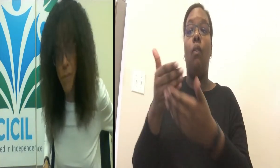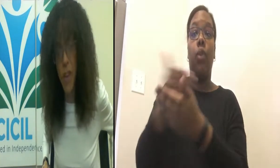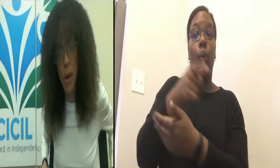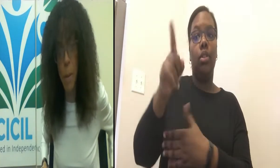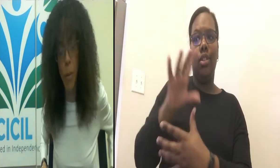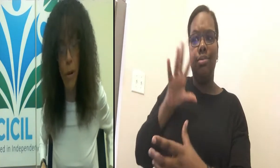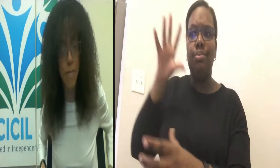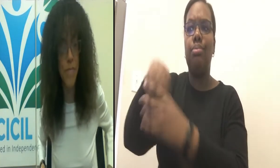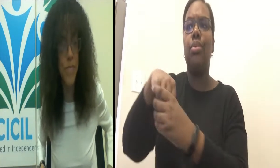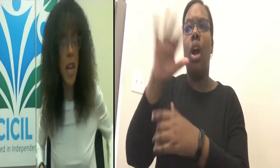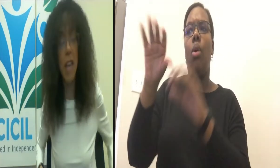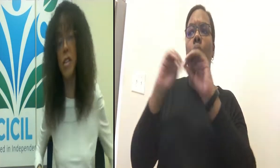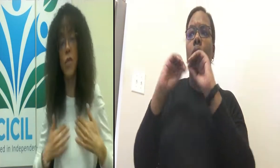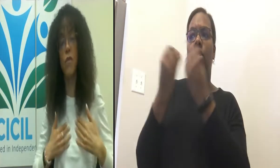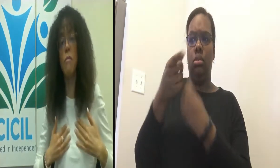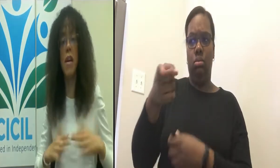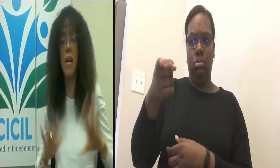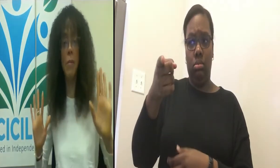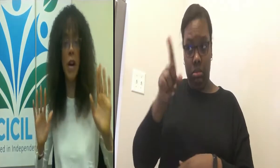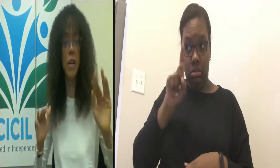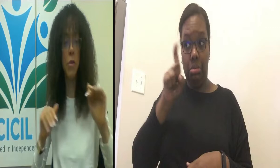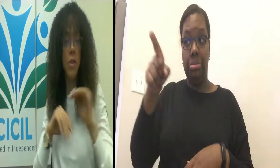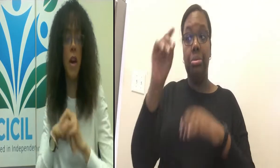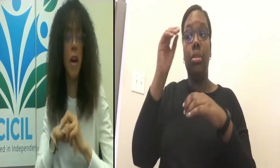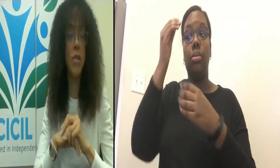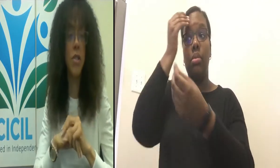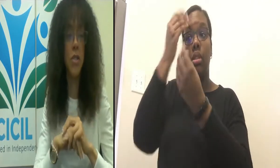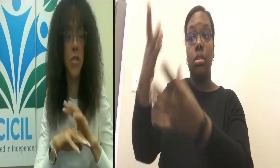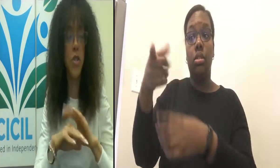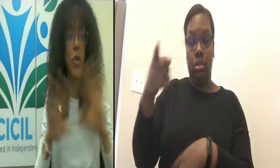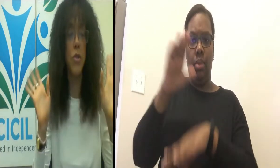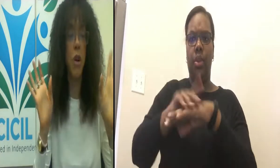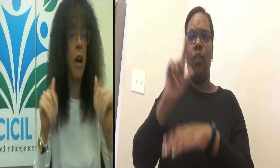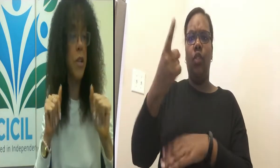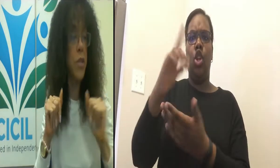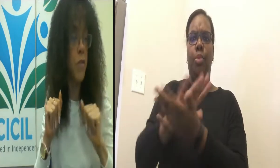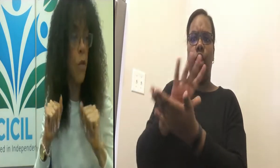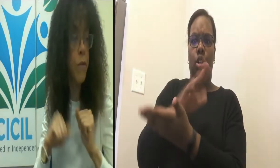You want to make sure you're not stepping into a chaotic situation - very important,